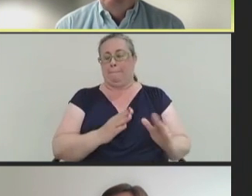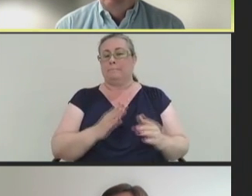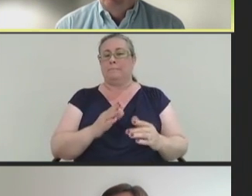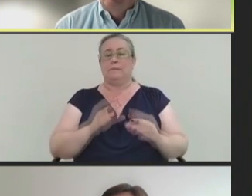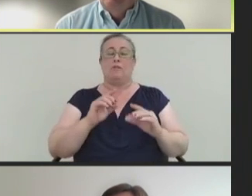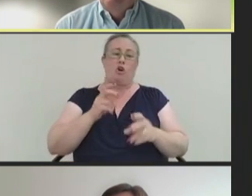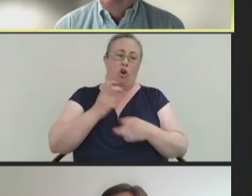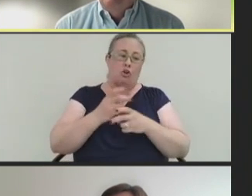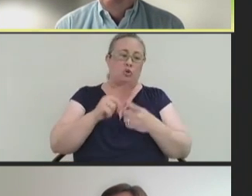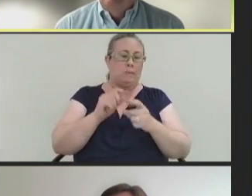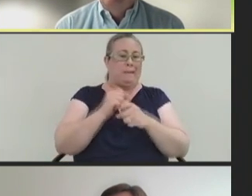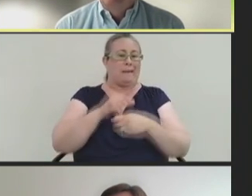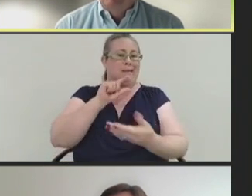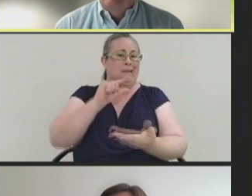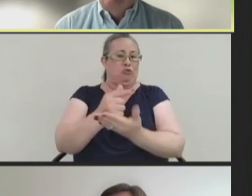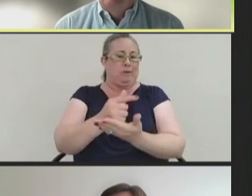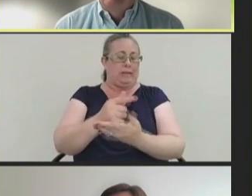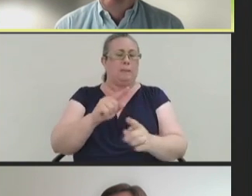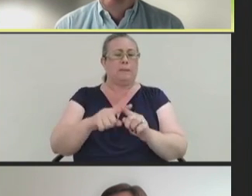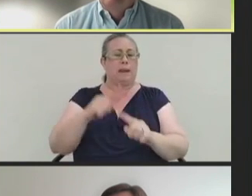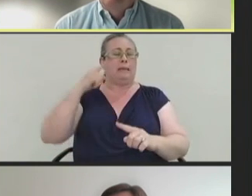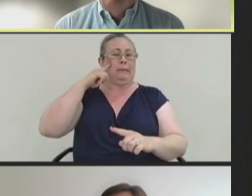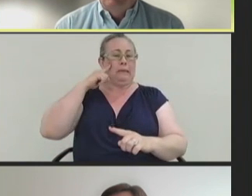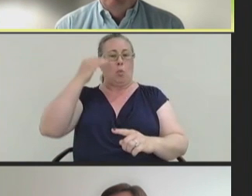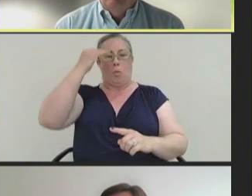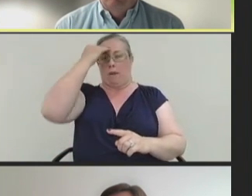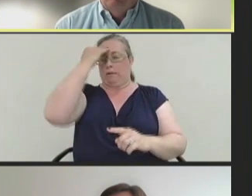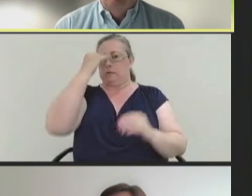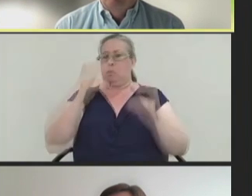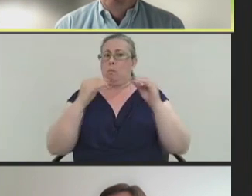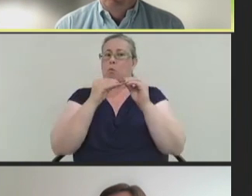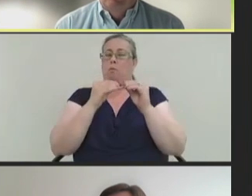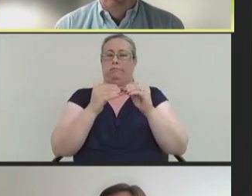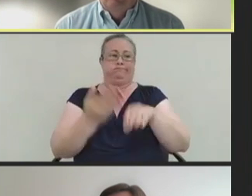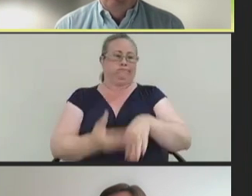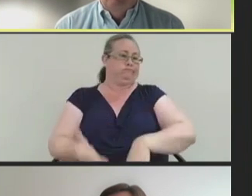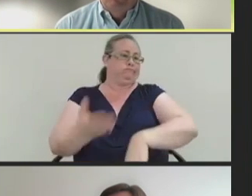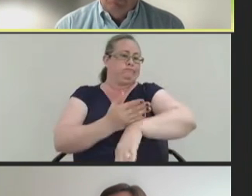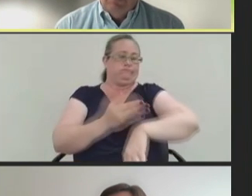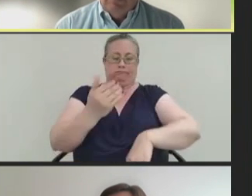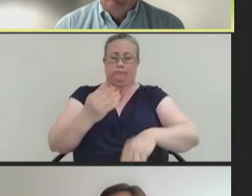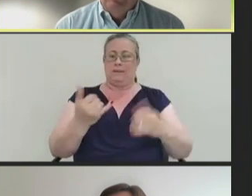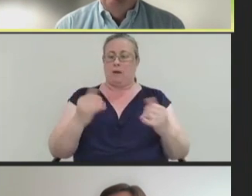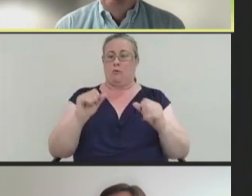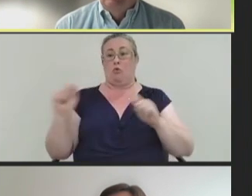the awareness has increased dramatically so that we are all more aware of supply chain,